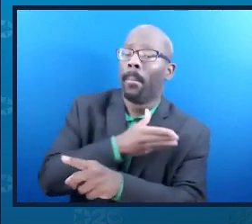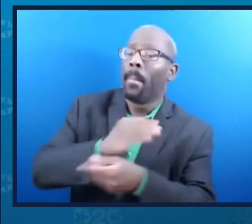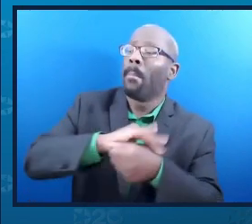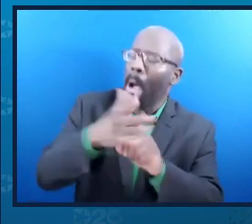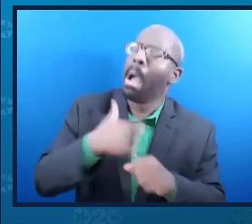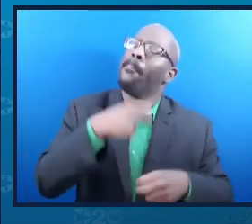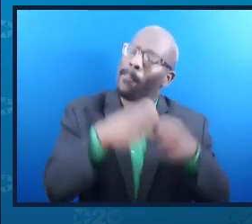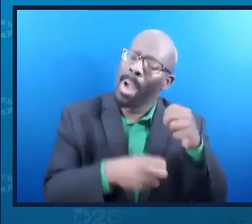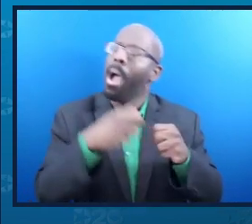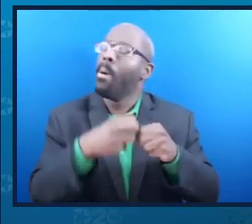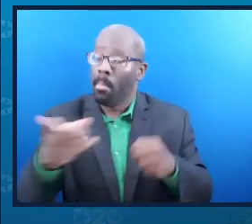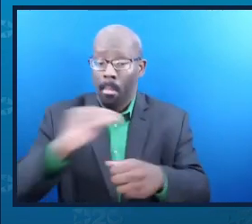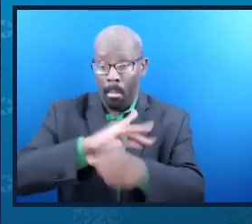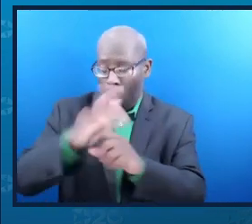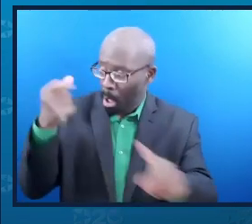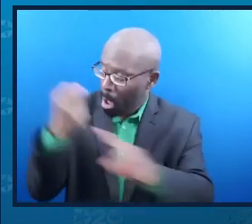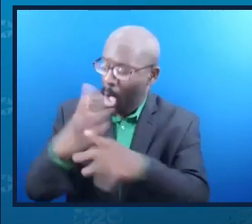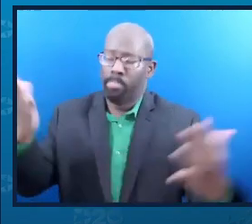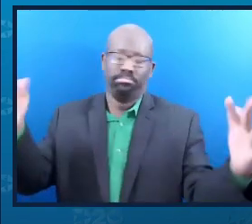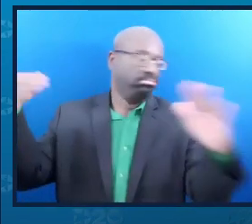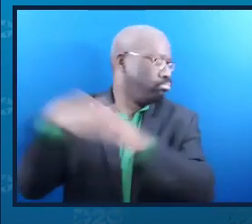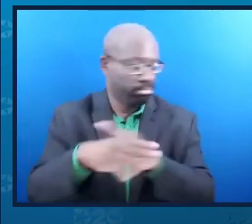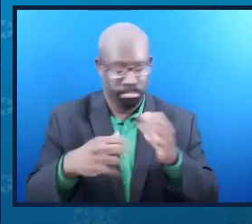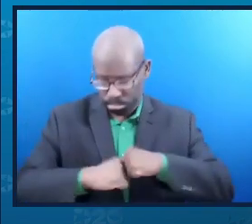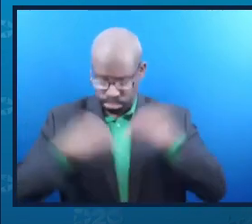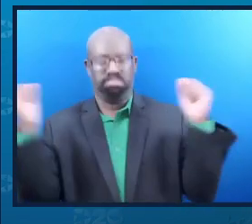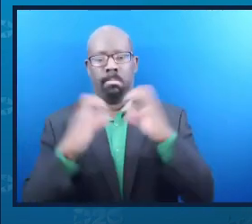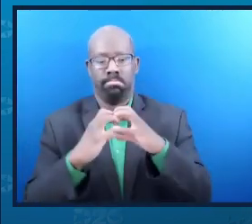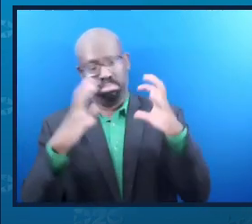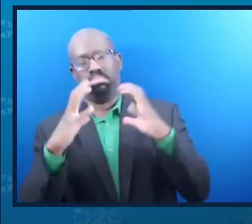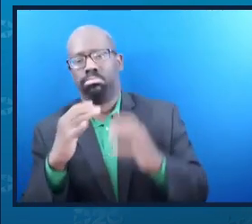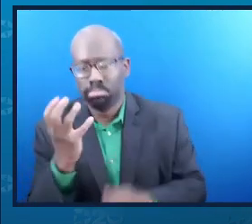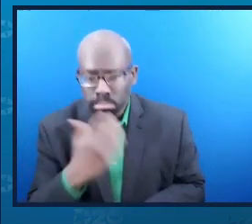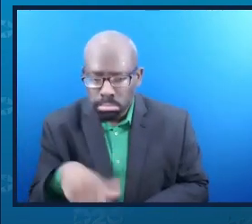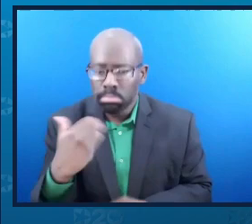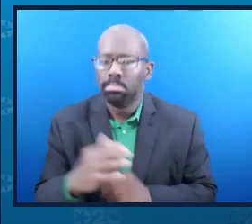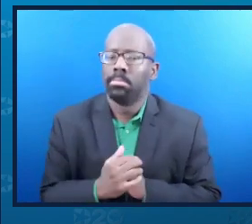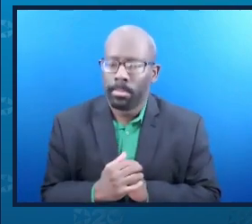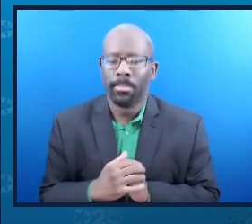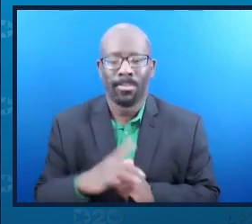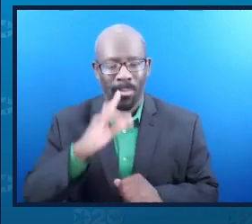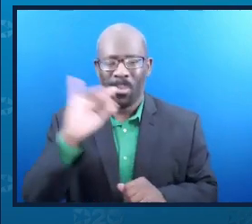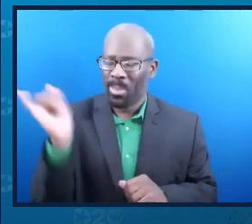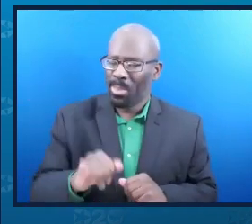WORLD BREAKS ALL OF US AT ONE POINT OR